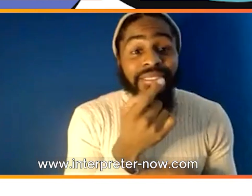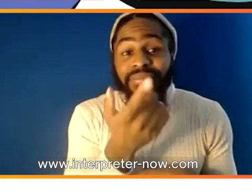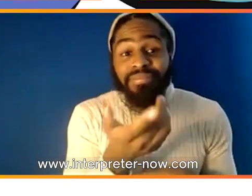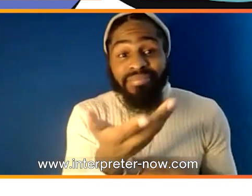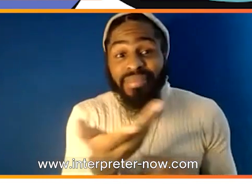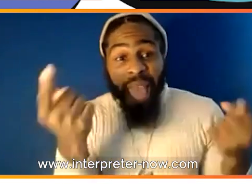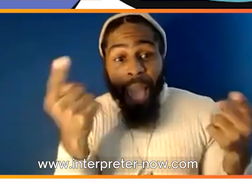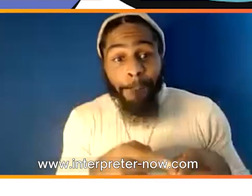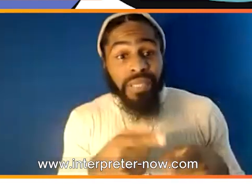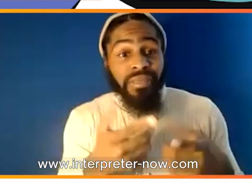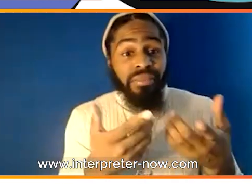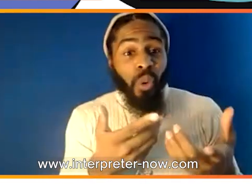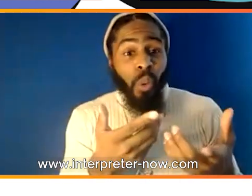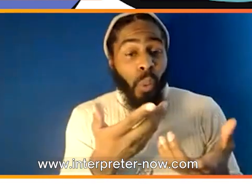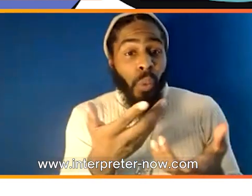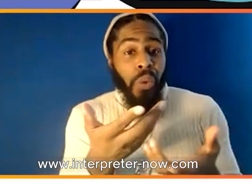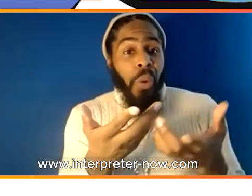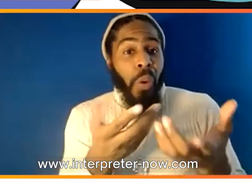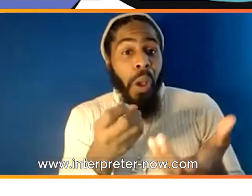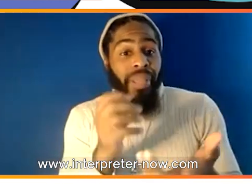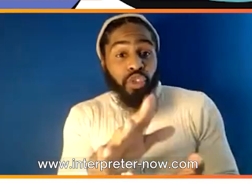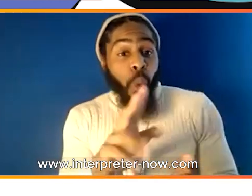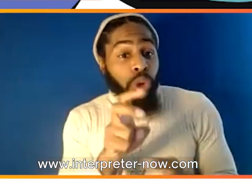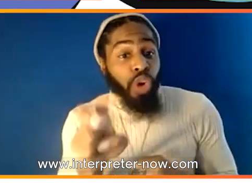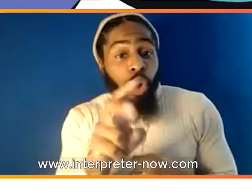I talked about the executive sponsor, you don't necessarily need one out of the